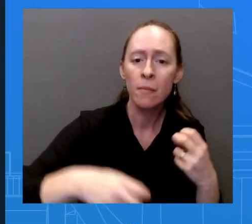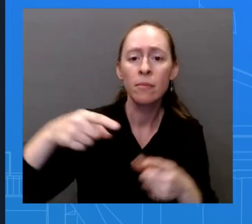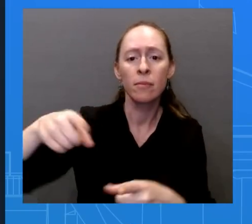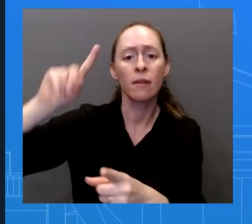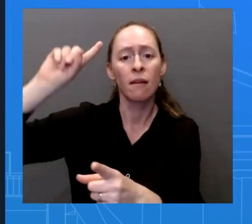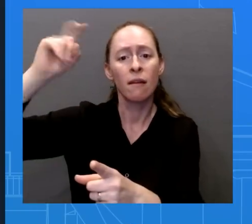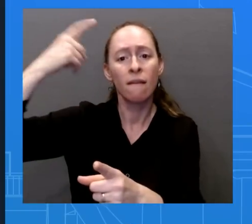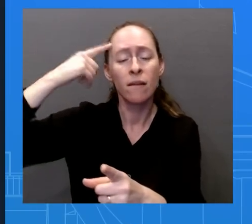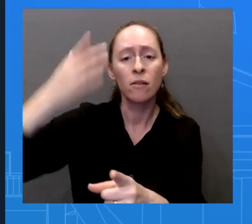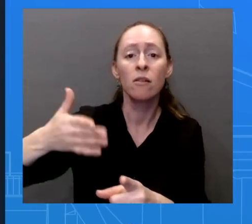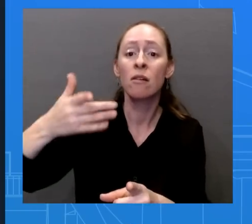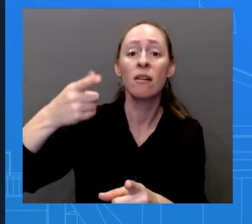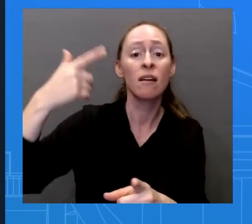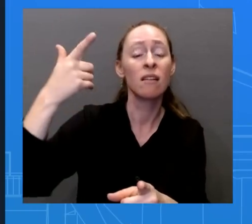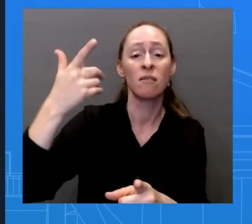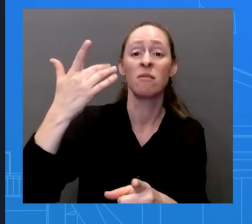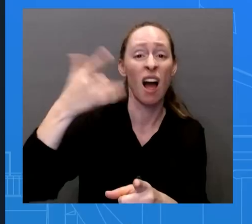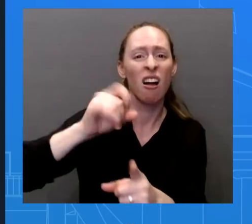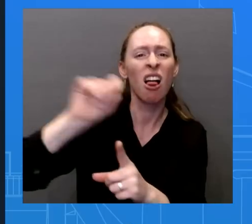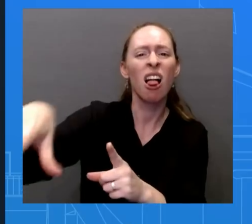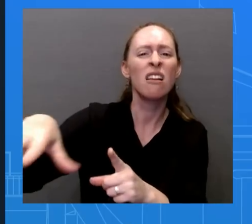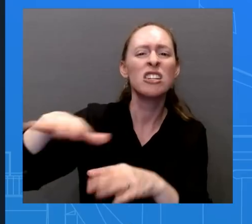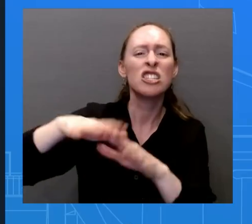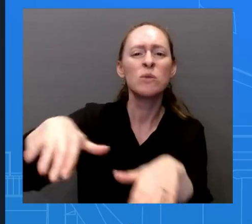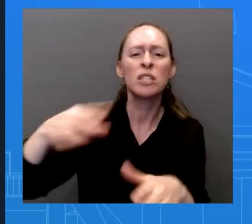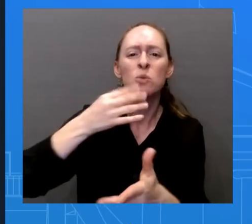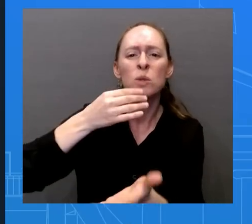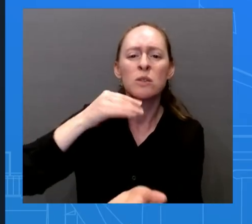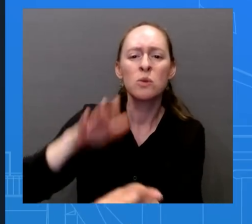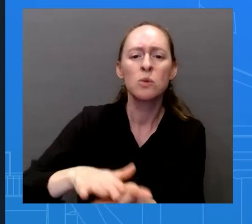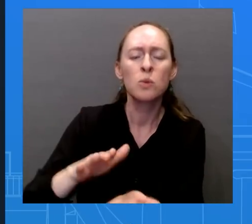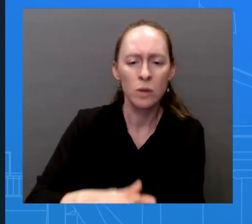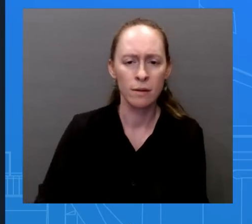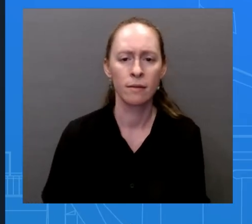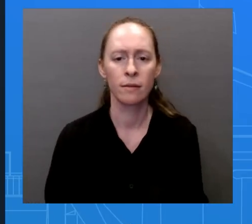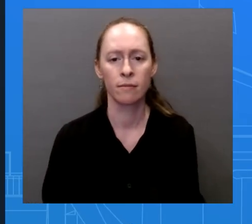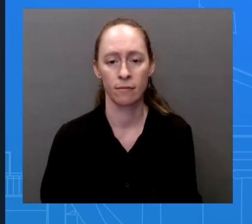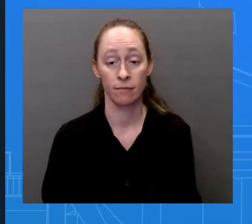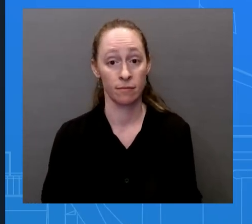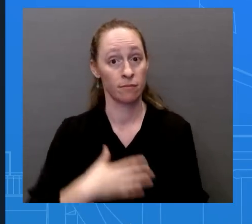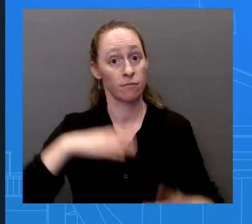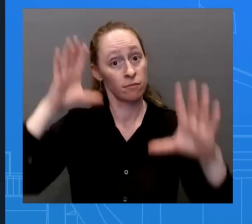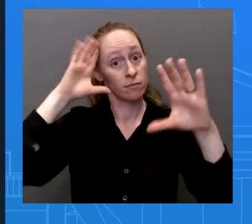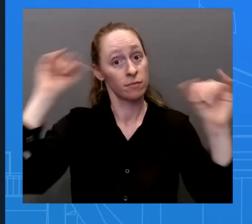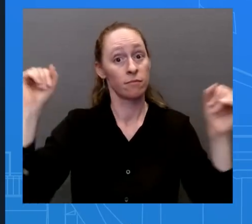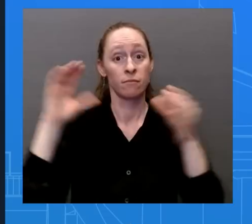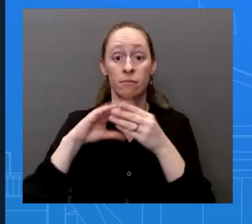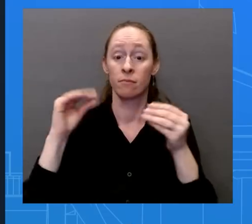and I'll quote the President right now -- quote, "Hate never goes away. It only hides."